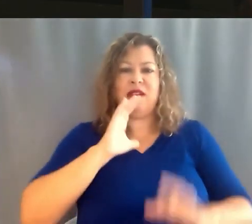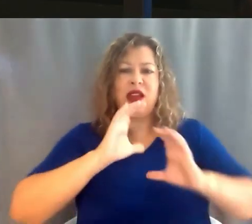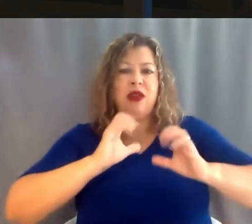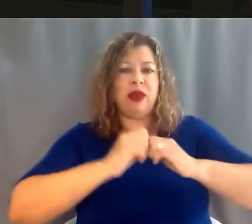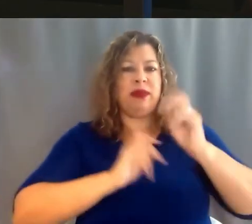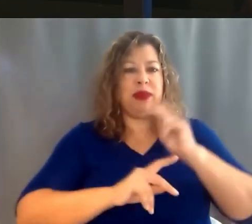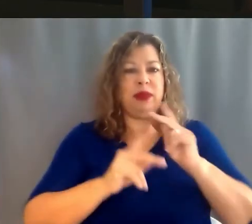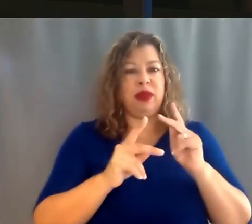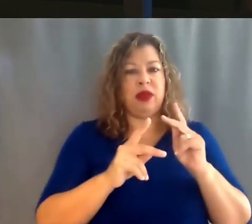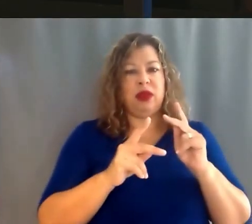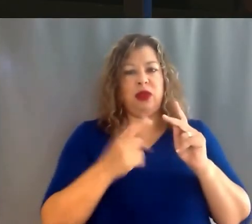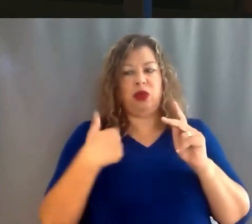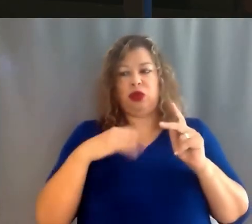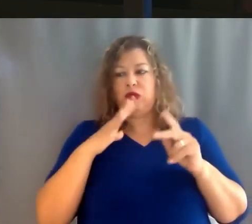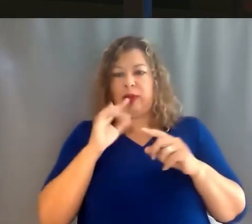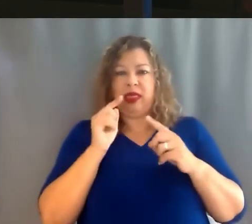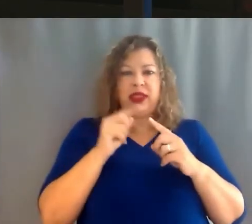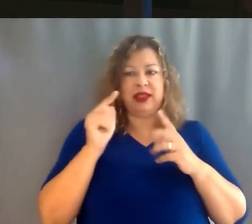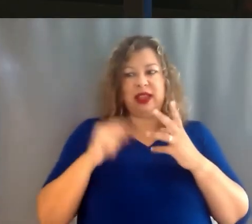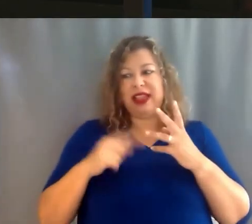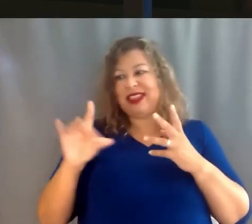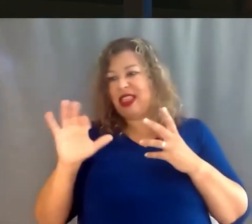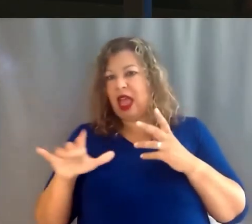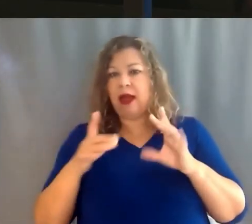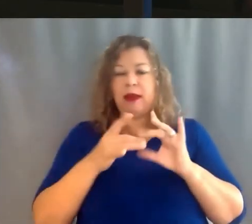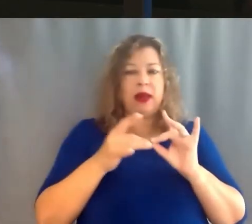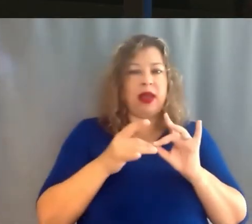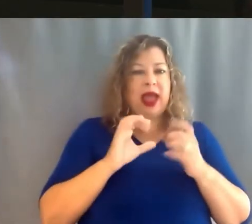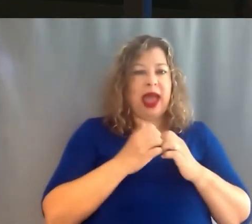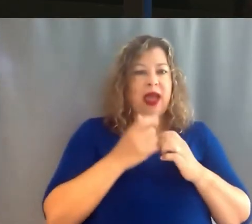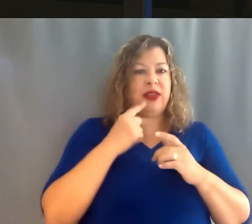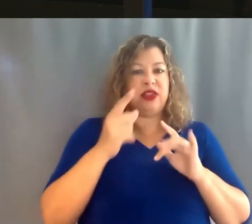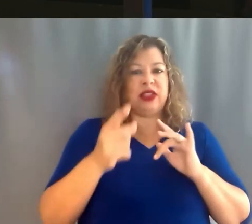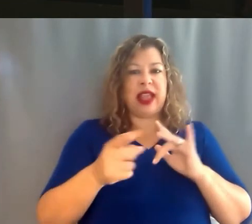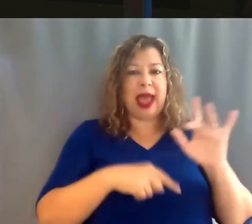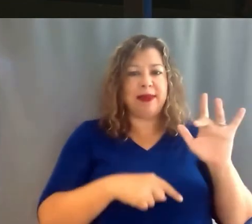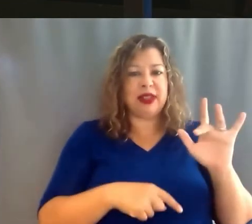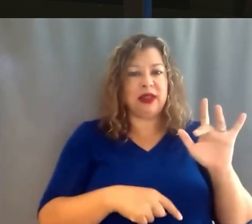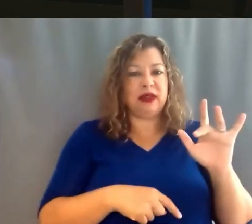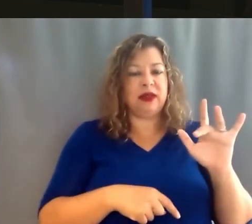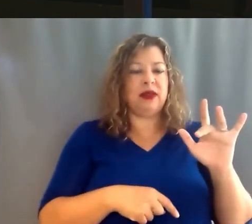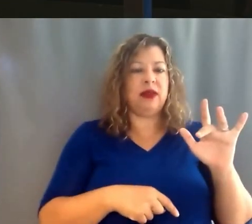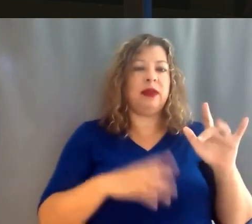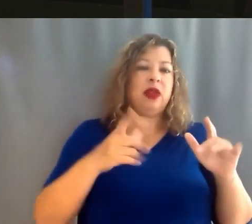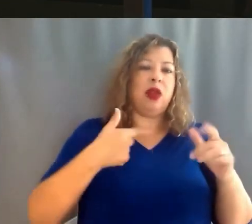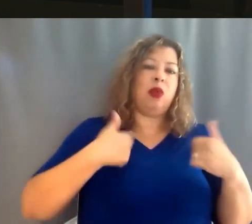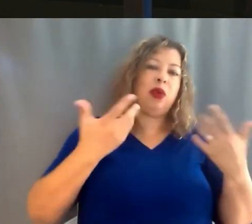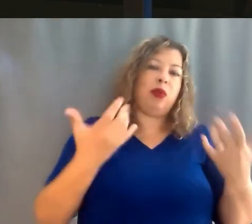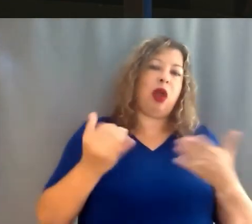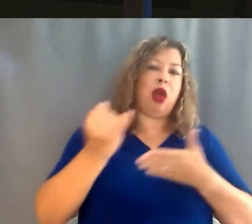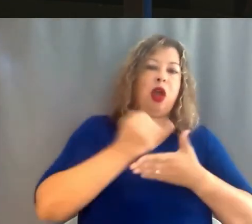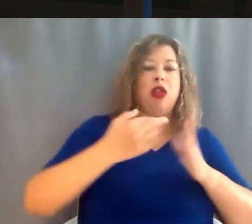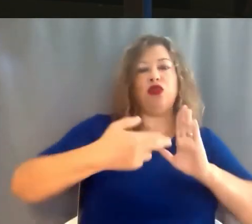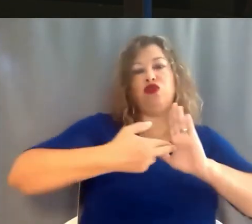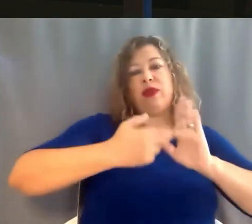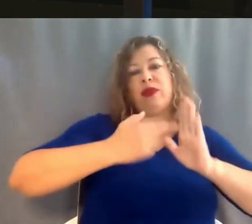talking about this -- that piece on Fifth Ave. Folks are like. We want the art to represent all the students in school. That's fine.